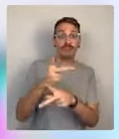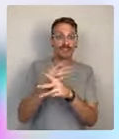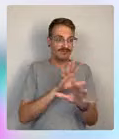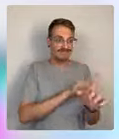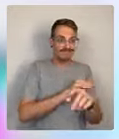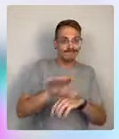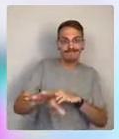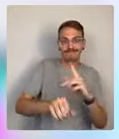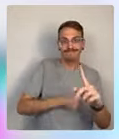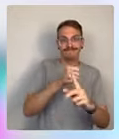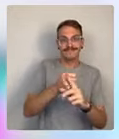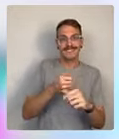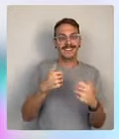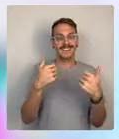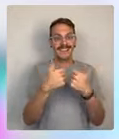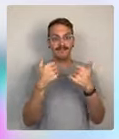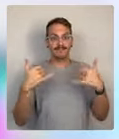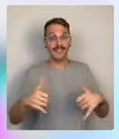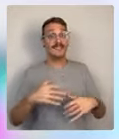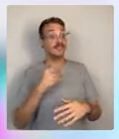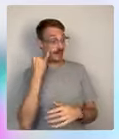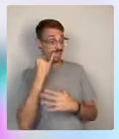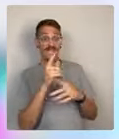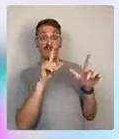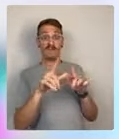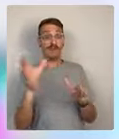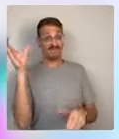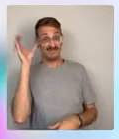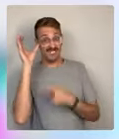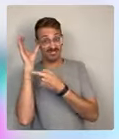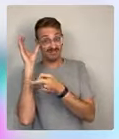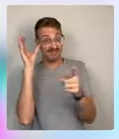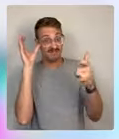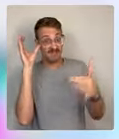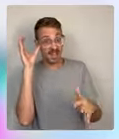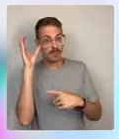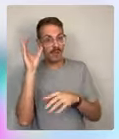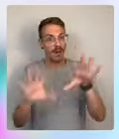How is moderation affecting game play, things like that. I think if these platforms listen to the players themselves,